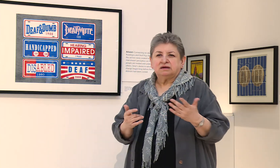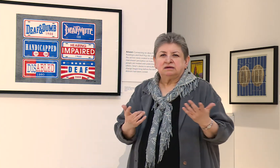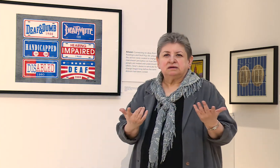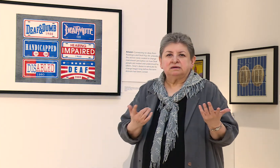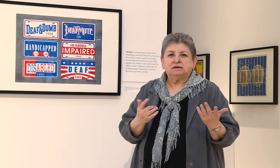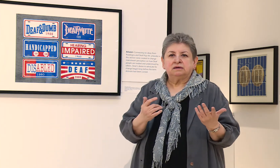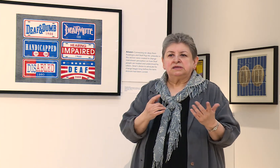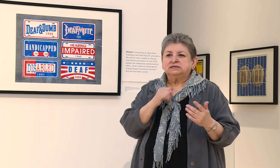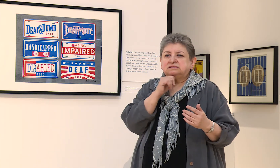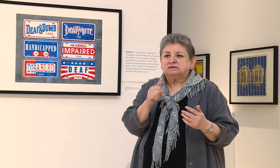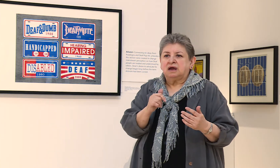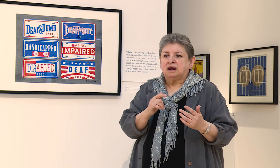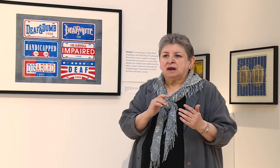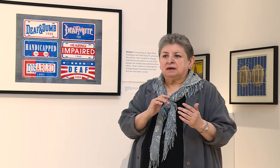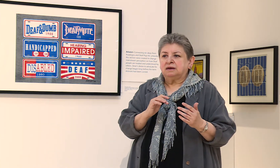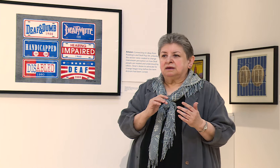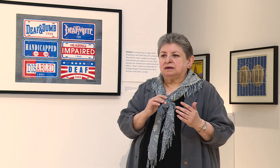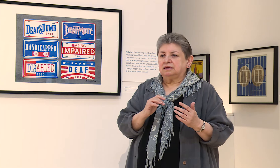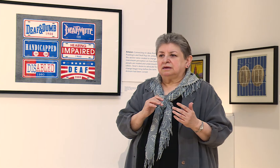ASL and English duality.